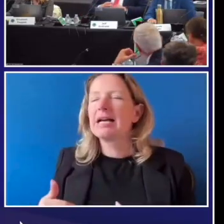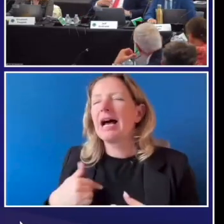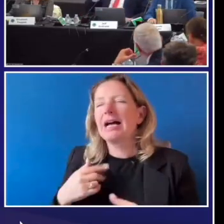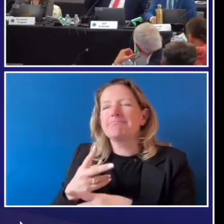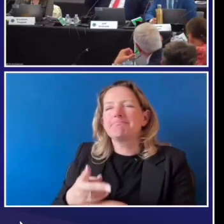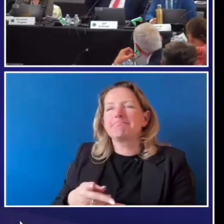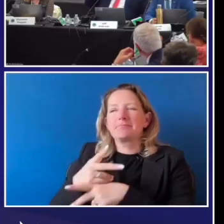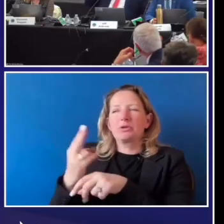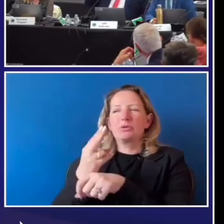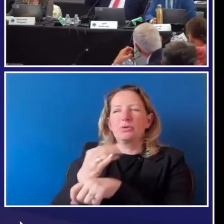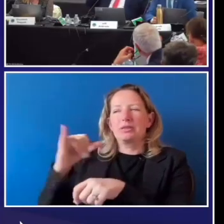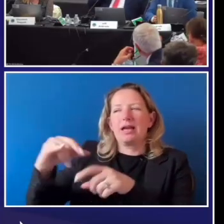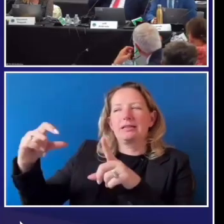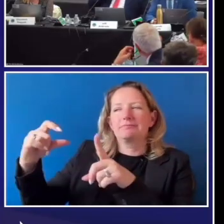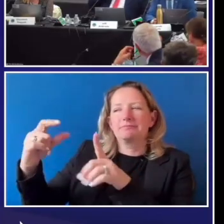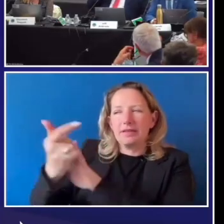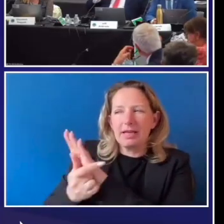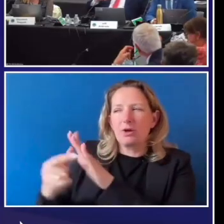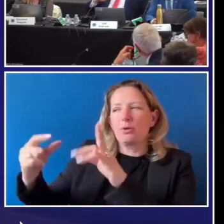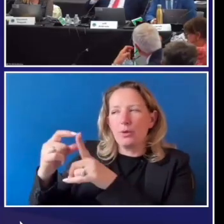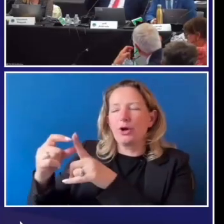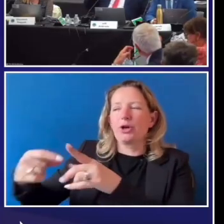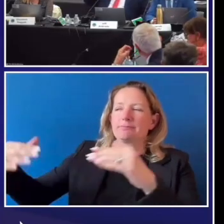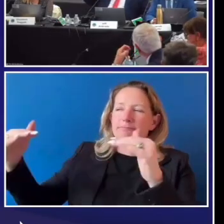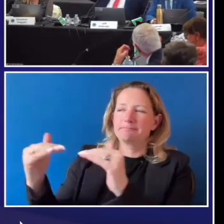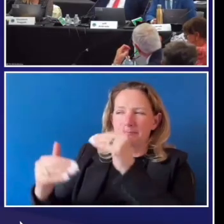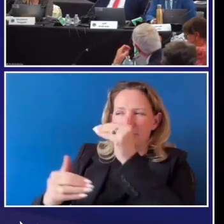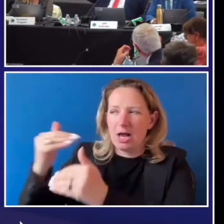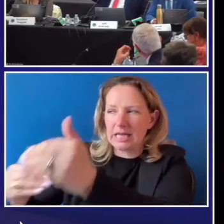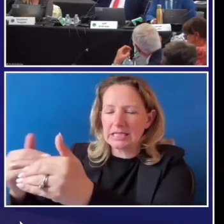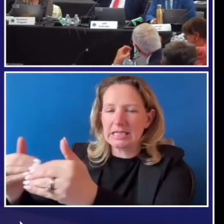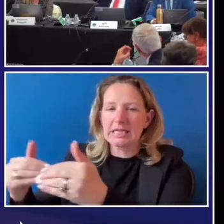It creates a two-year period. The due process is you have to provide something within those 2 years,